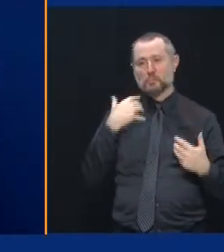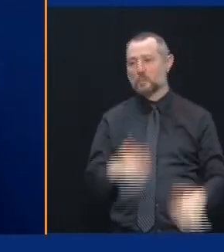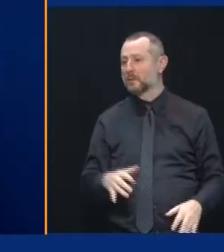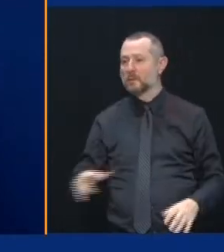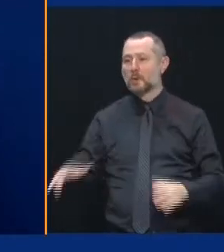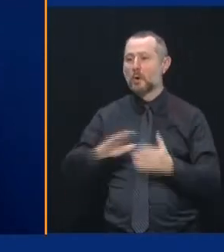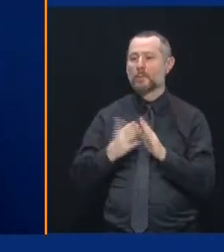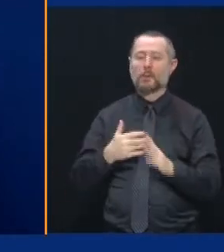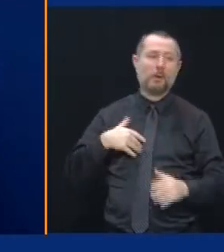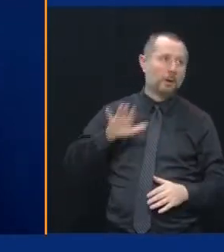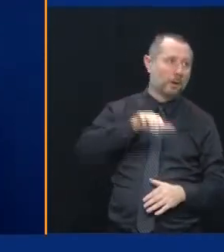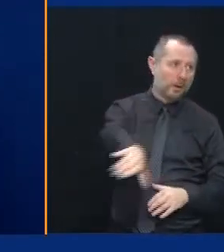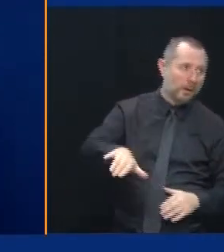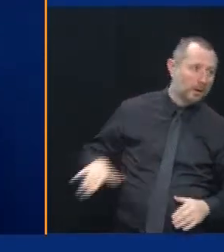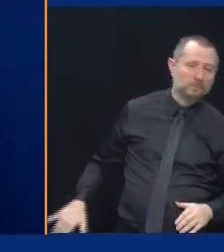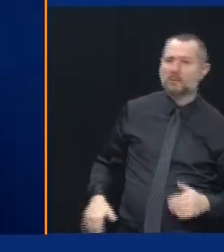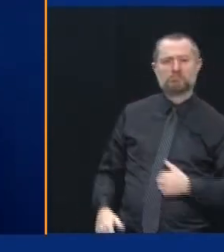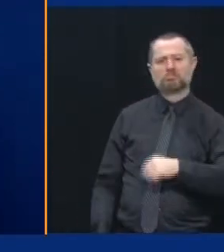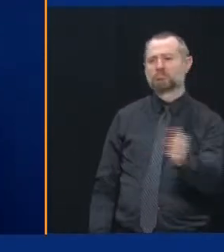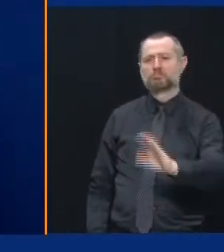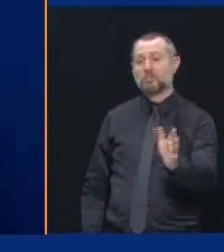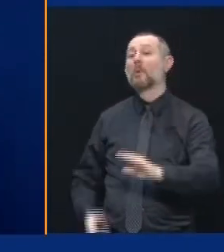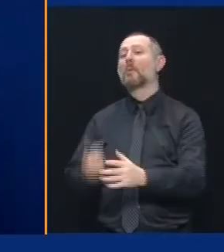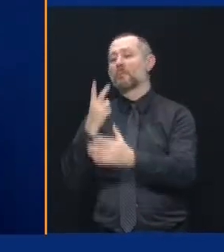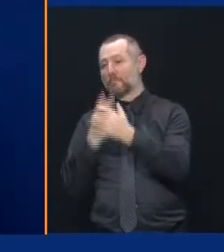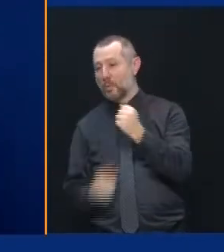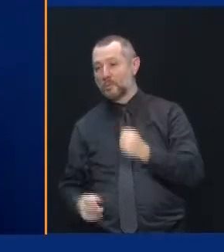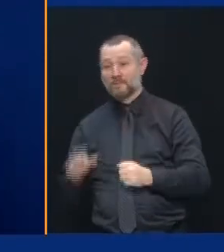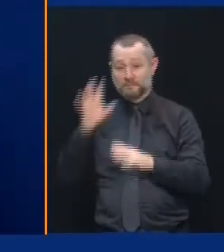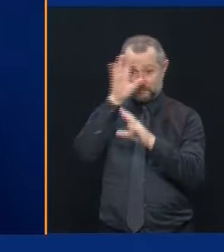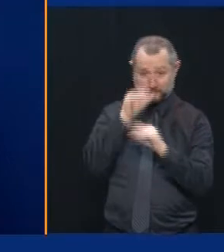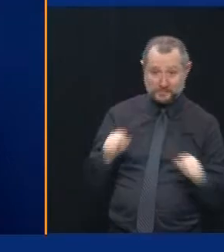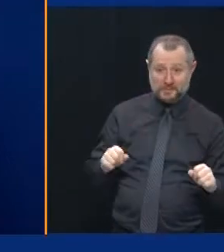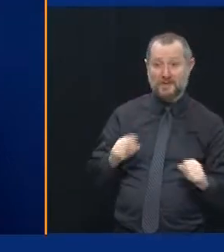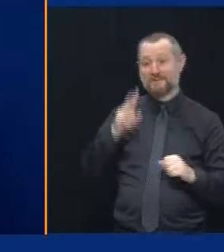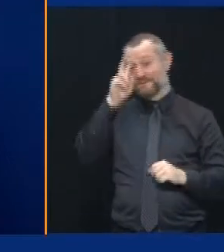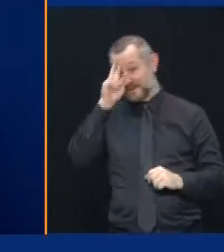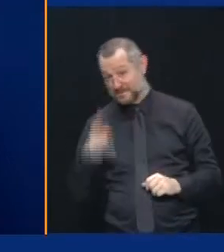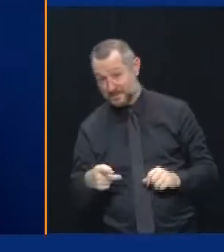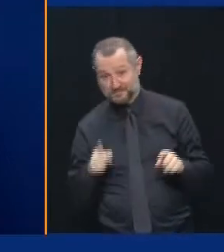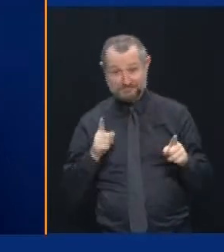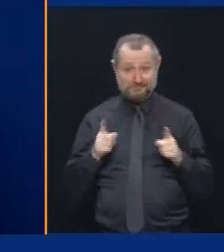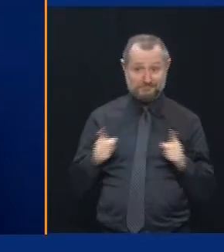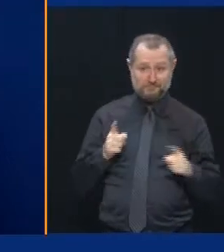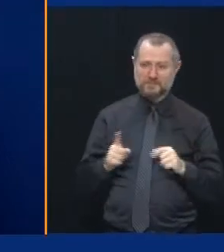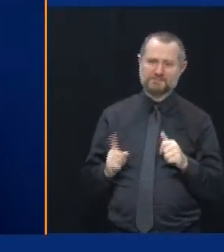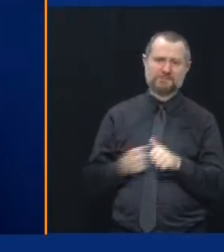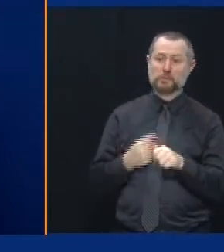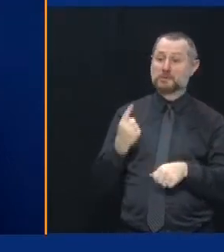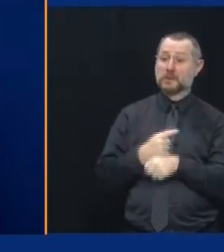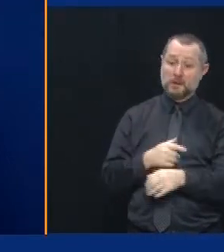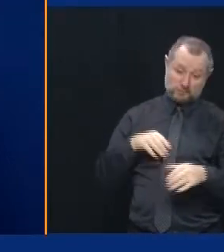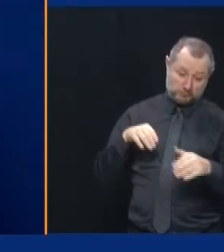AND OUR WORK IS TO ENSURE THAT OUR RESPONSE TO THIS PANDEMIC. IN BOTH THE PRESIDENT AND VICE